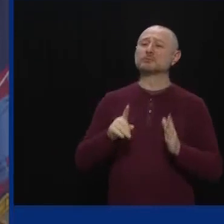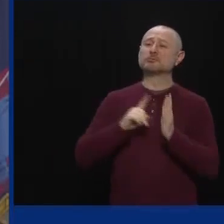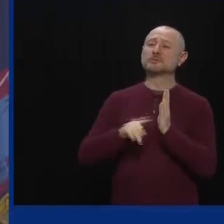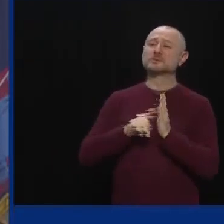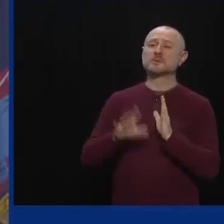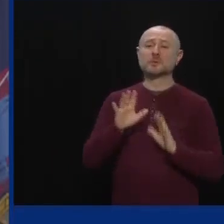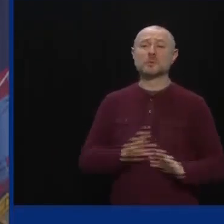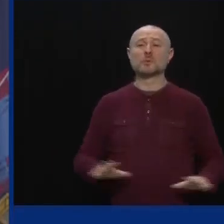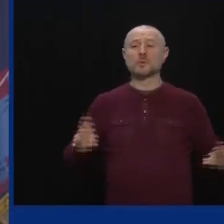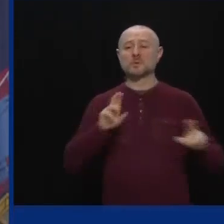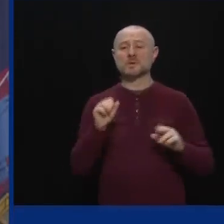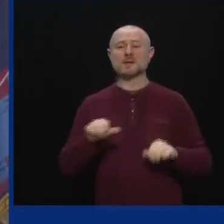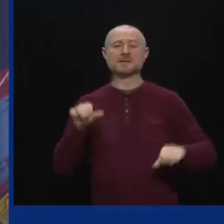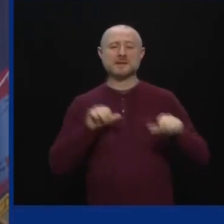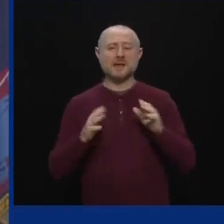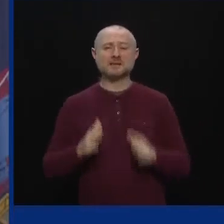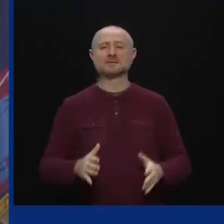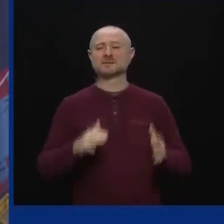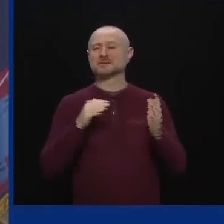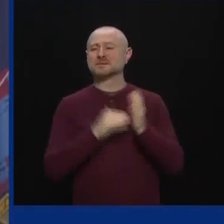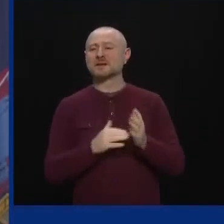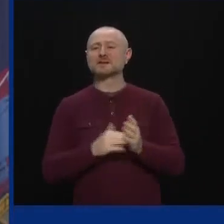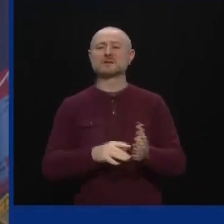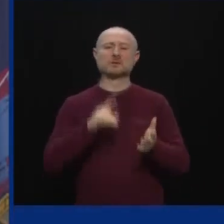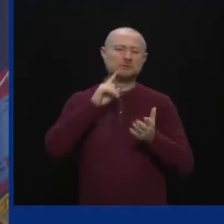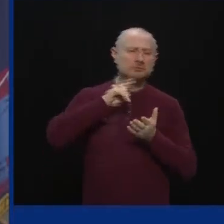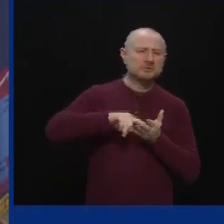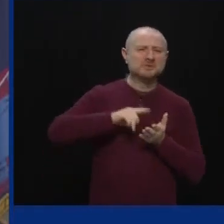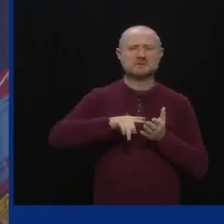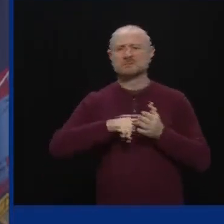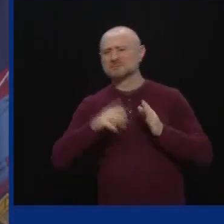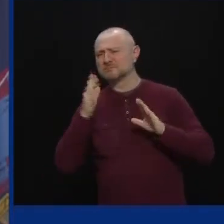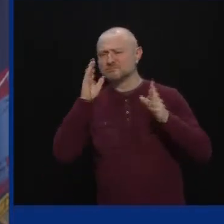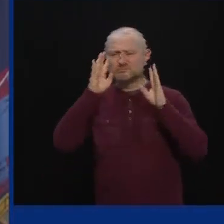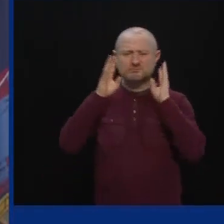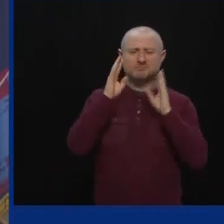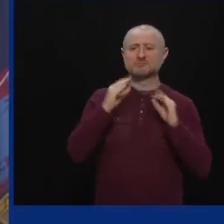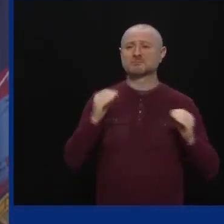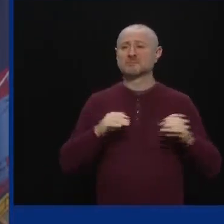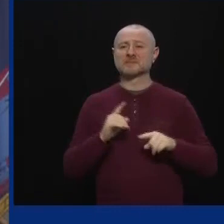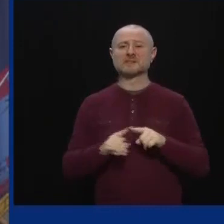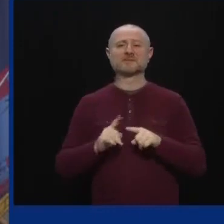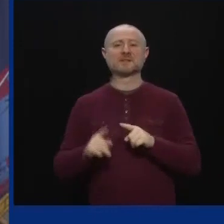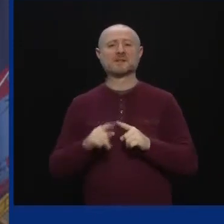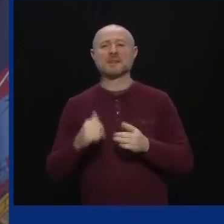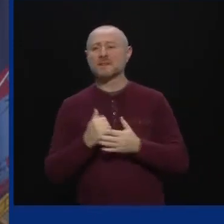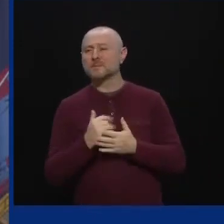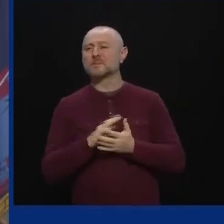SPOTLIGHT ON THE FASCINATING WORK THAT'S BEING DONE HERE BY NATION-LEADING RESEARCHERS AND